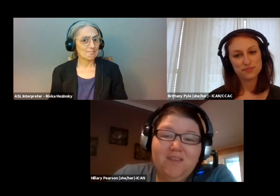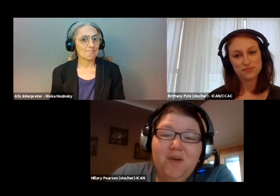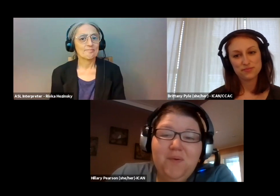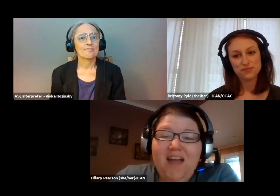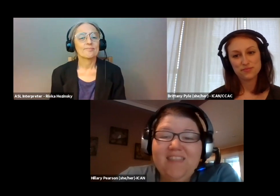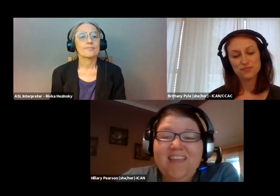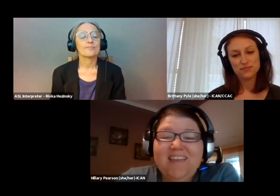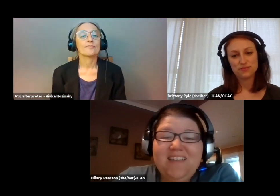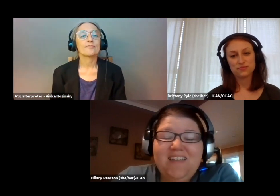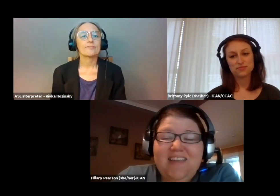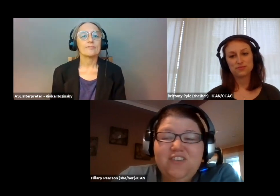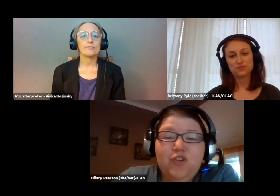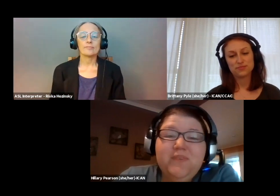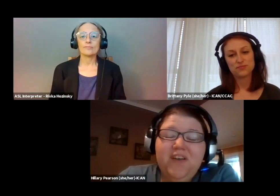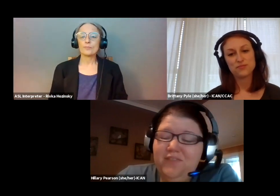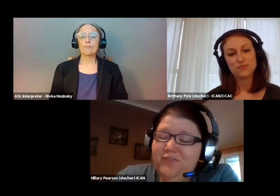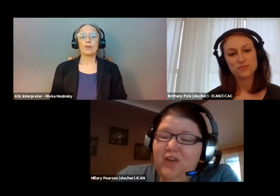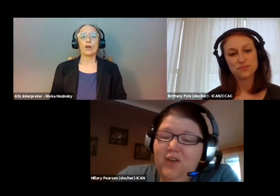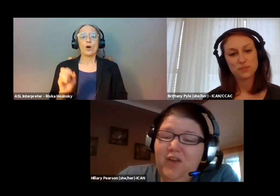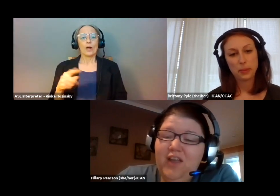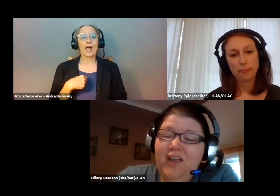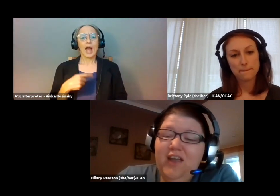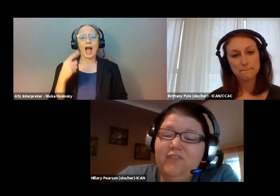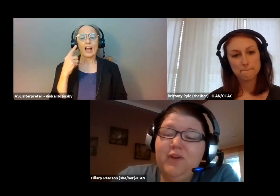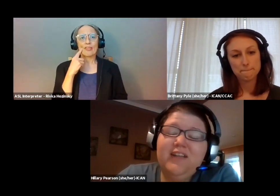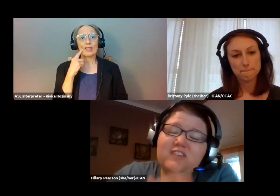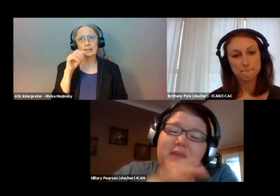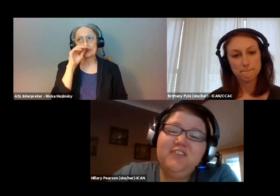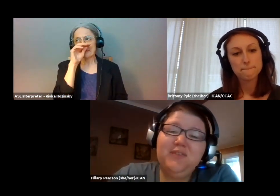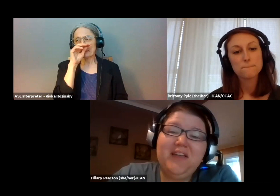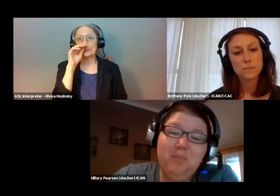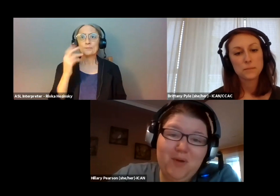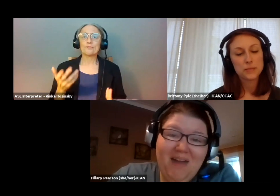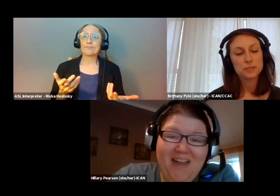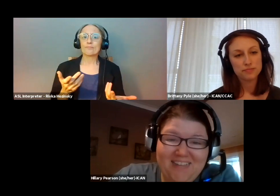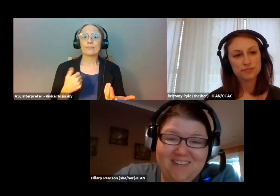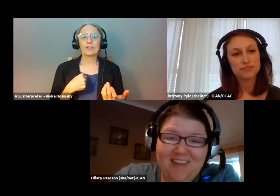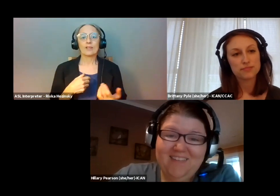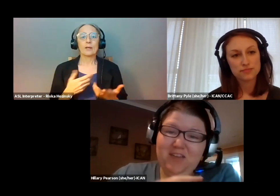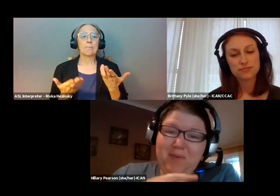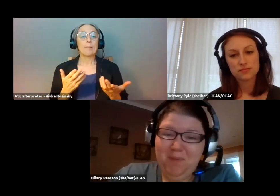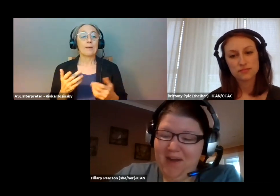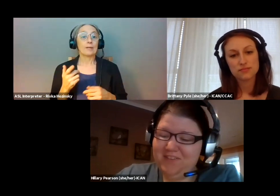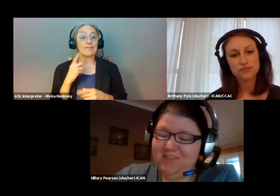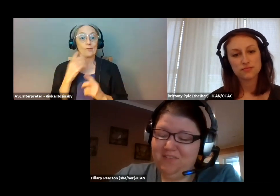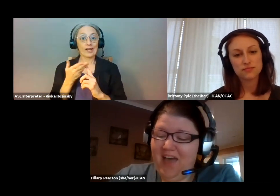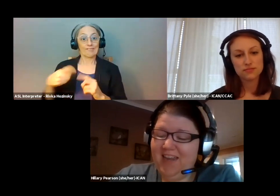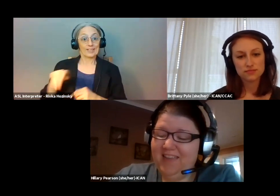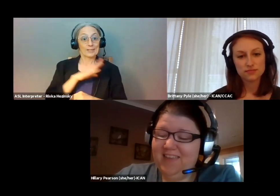So, I think in terms of- if we're going to speak to board buy-in and thinking of best practices of that,